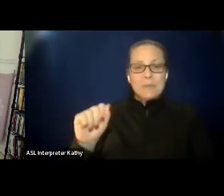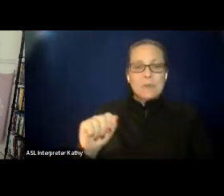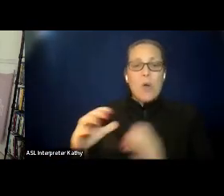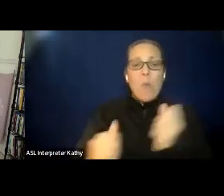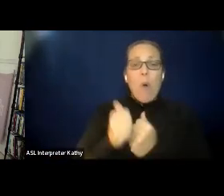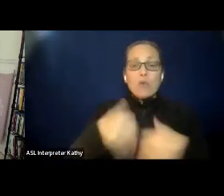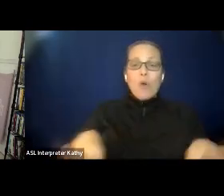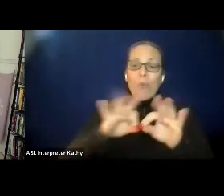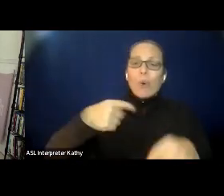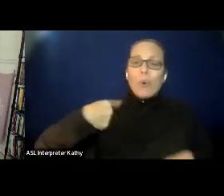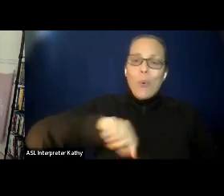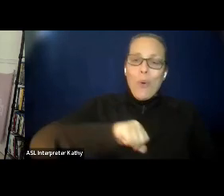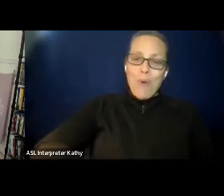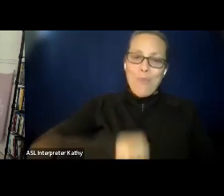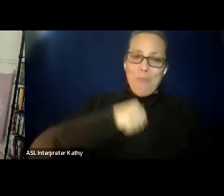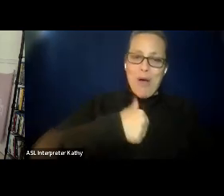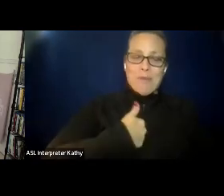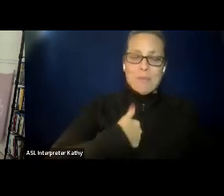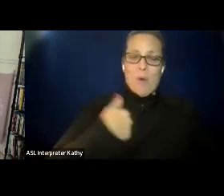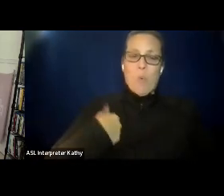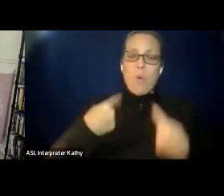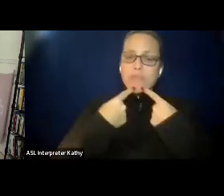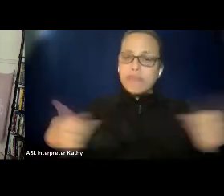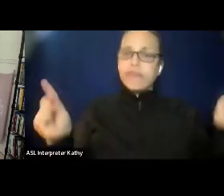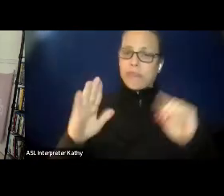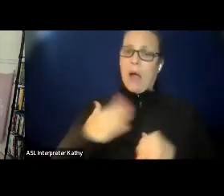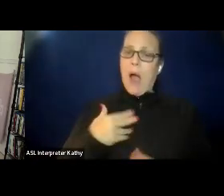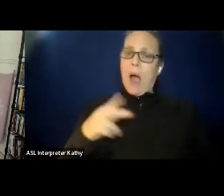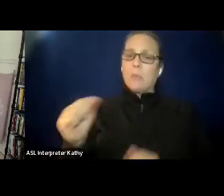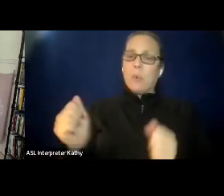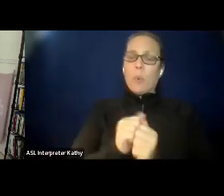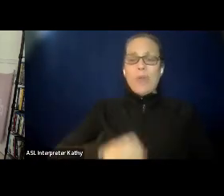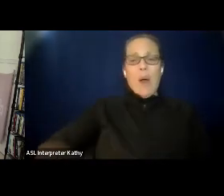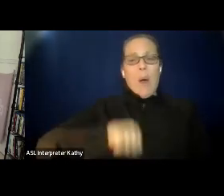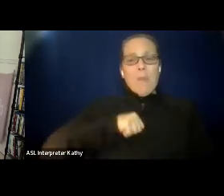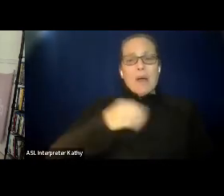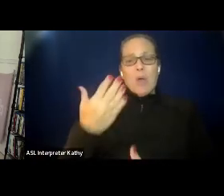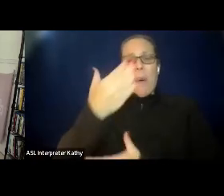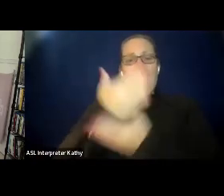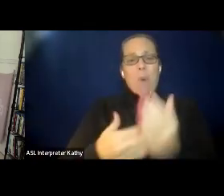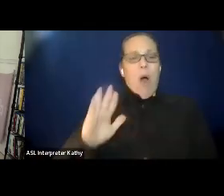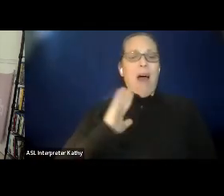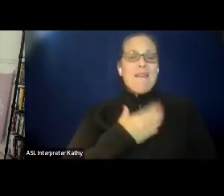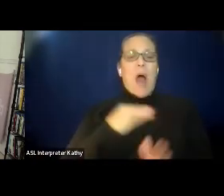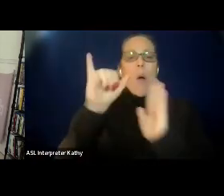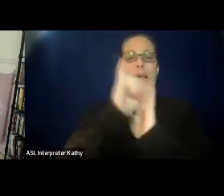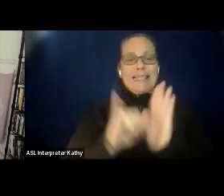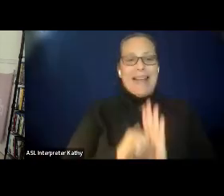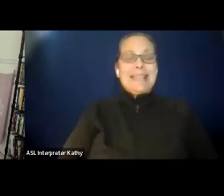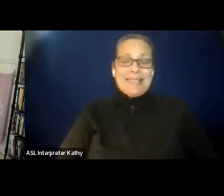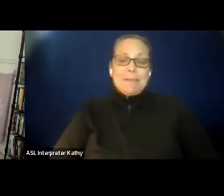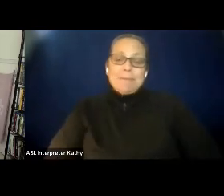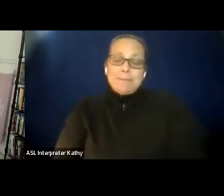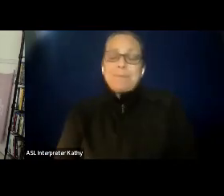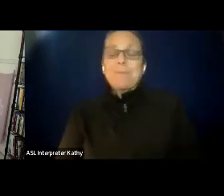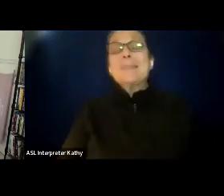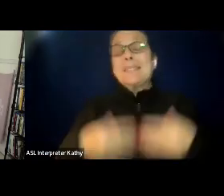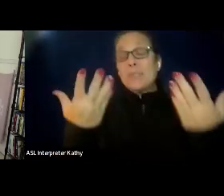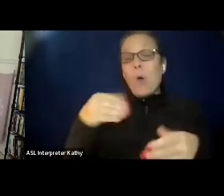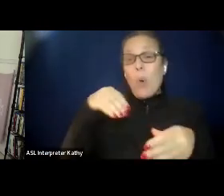literature and other expressions of our lives and our culture, infused from our experience of disability. Most importantly, we are proud of ourselves.